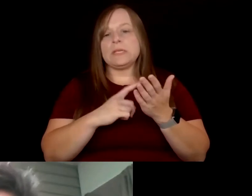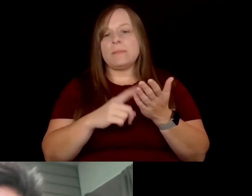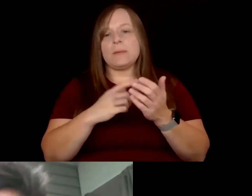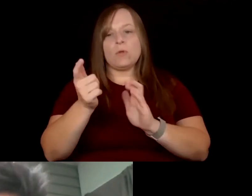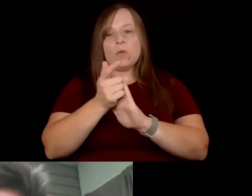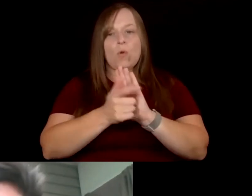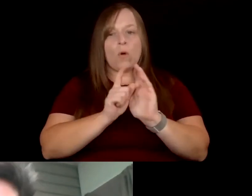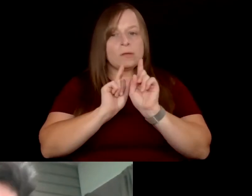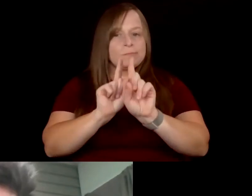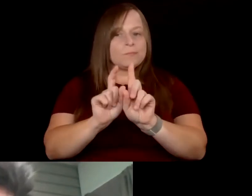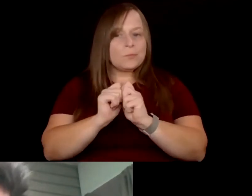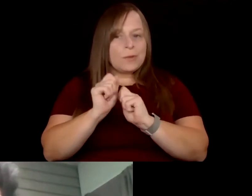will go with you and kind of help